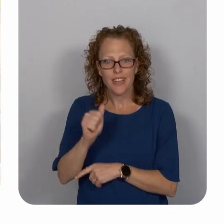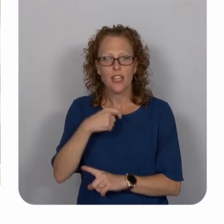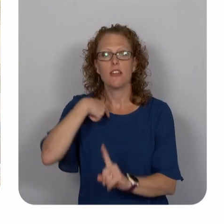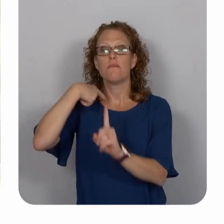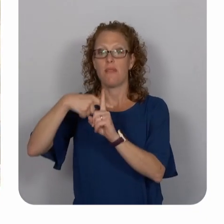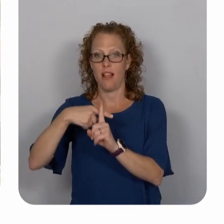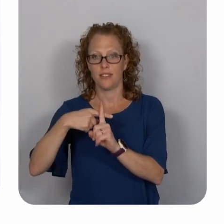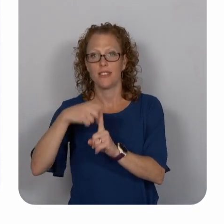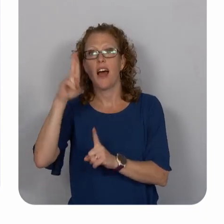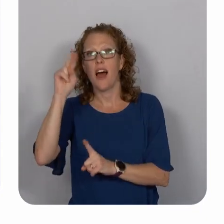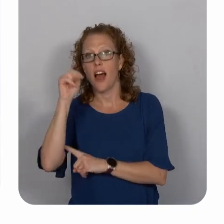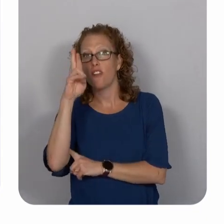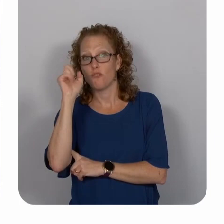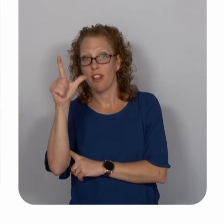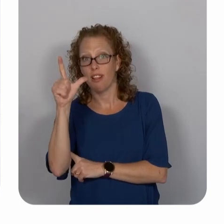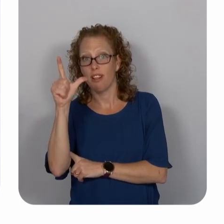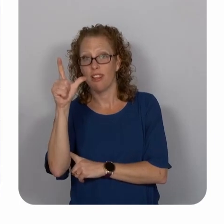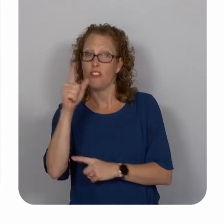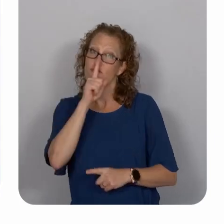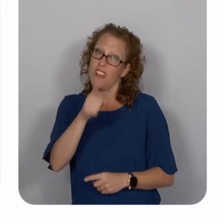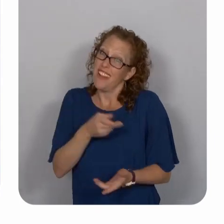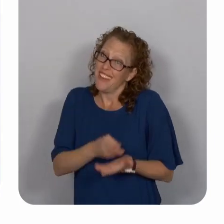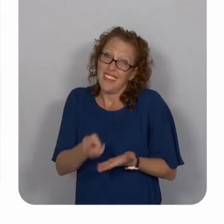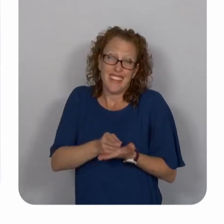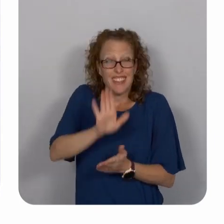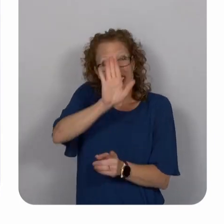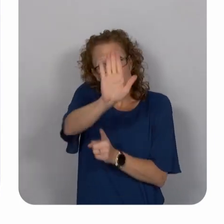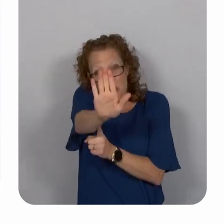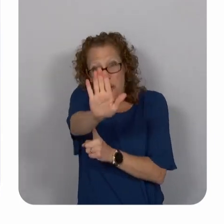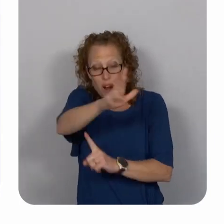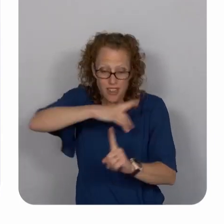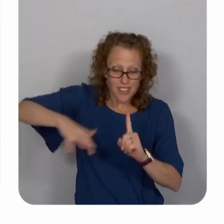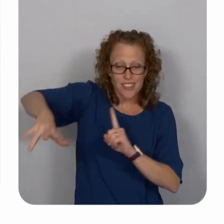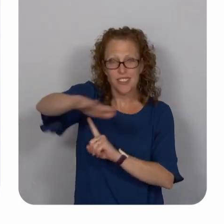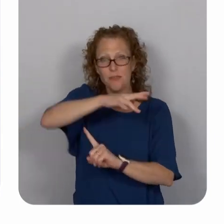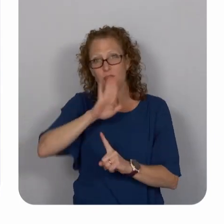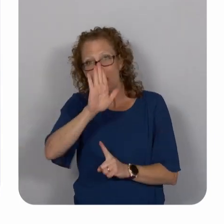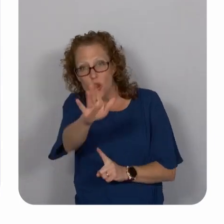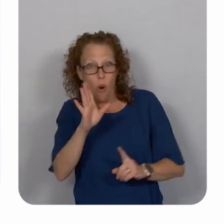This is your engine, your ecosystem, your choice.